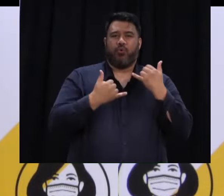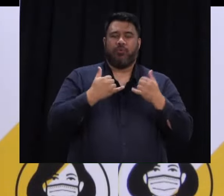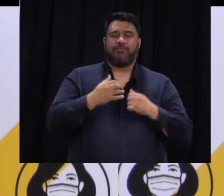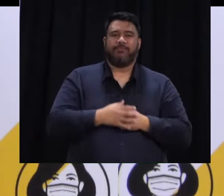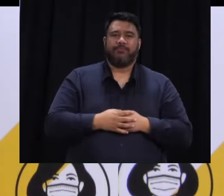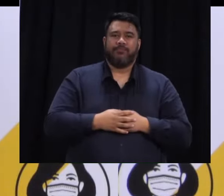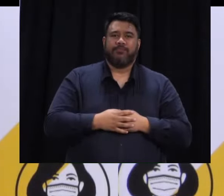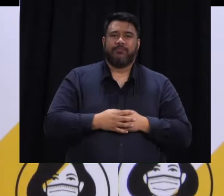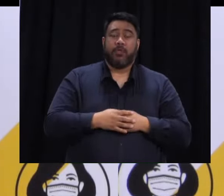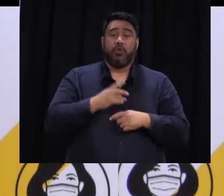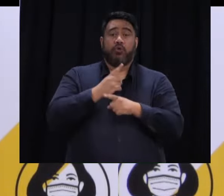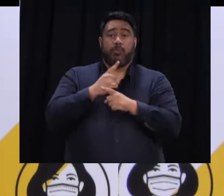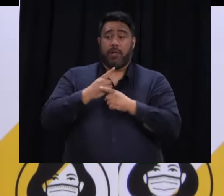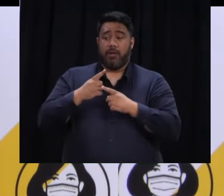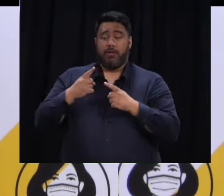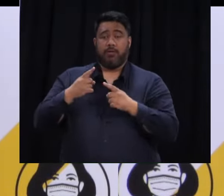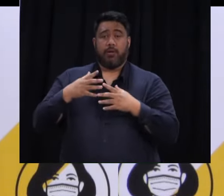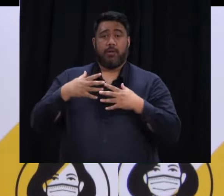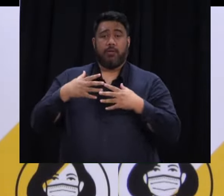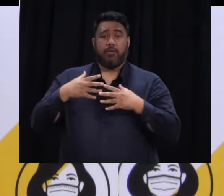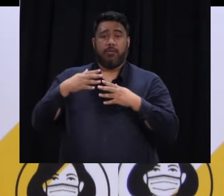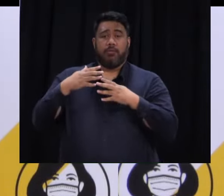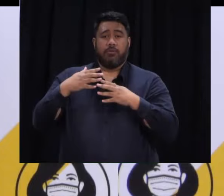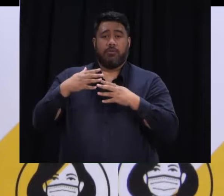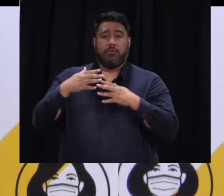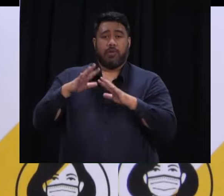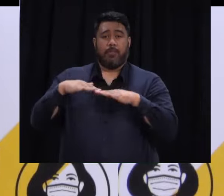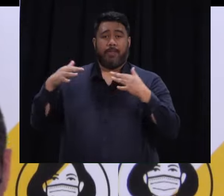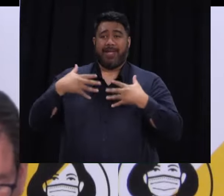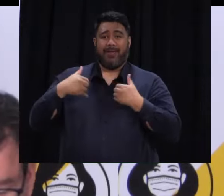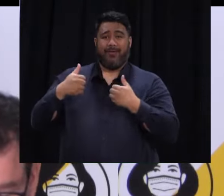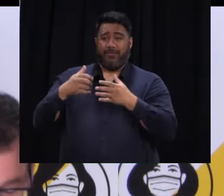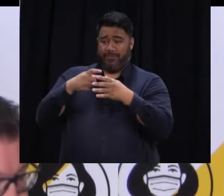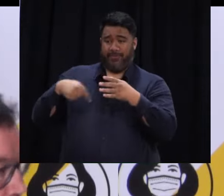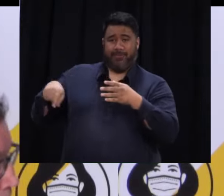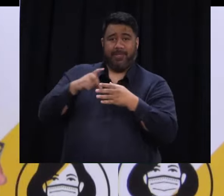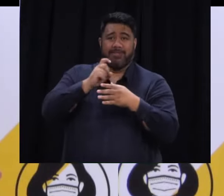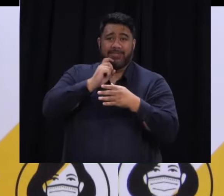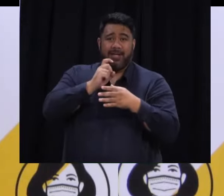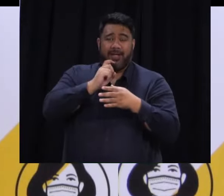really to get the extra